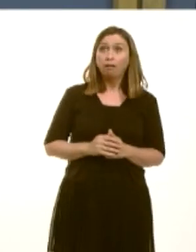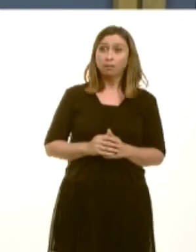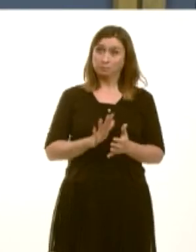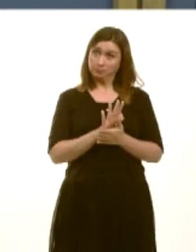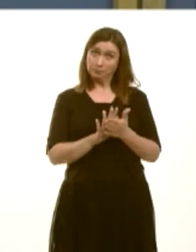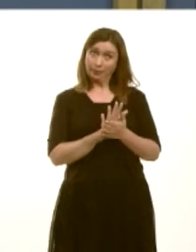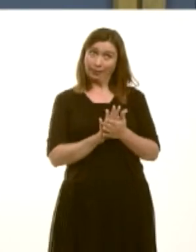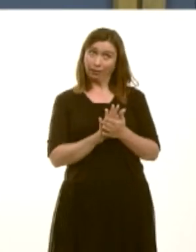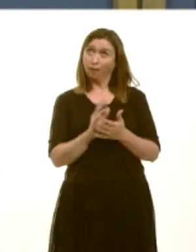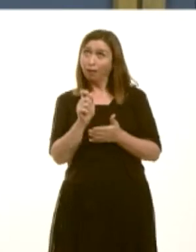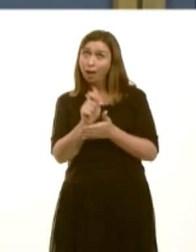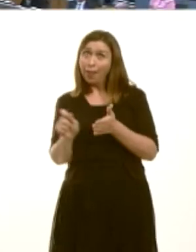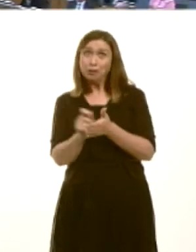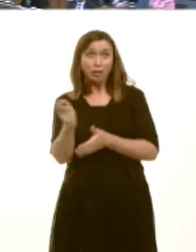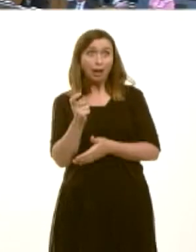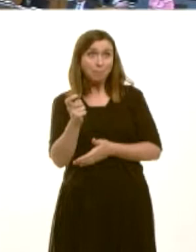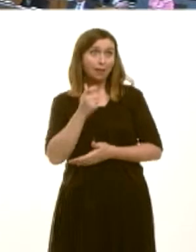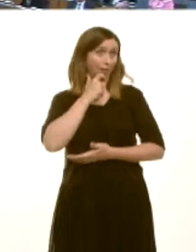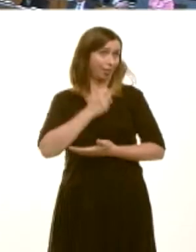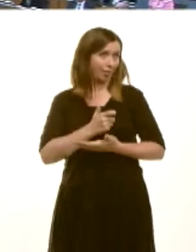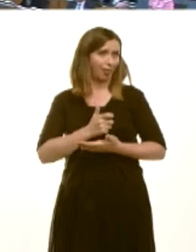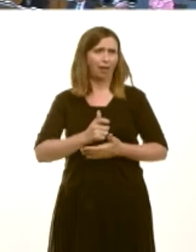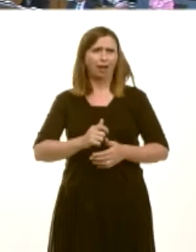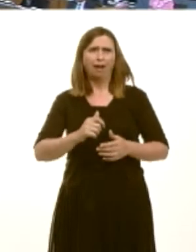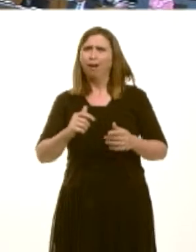finished question 1 yet. Janet Finch-Saunders: First Minister, the